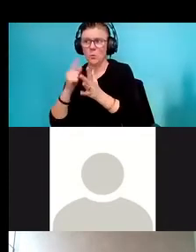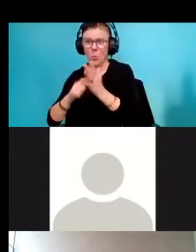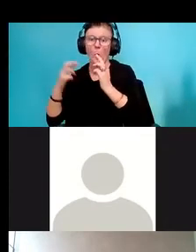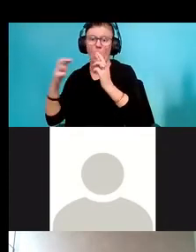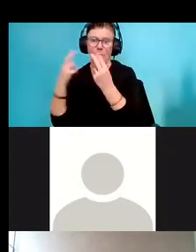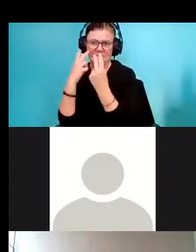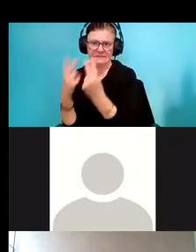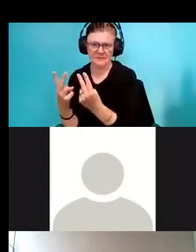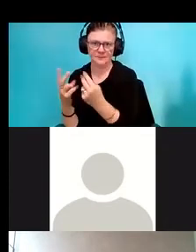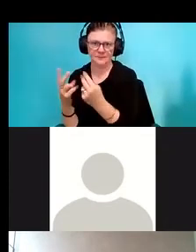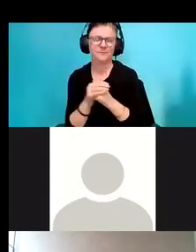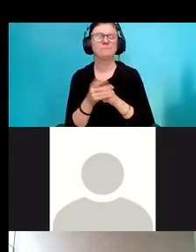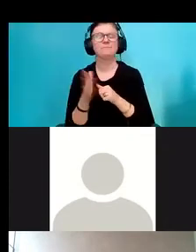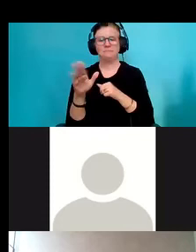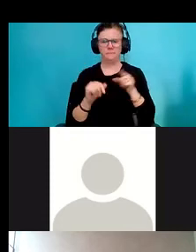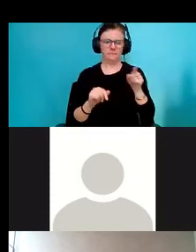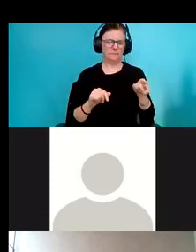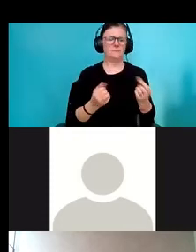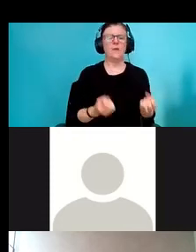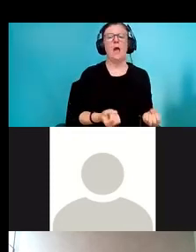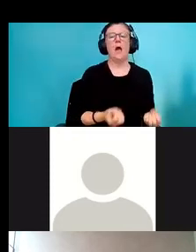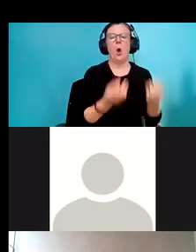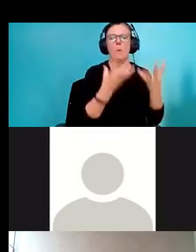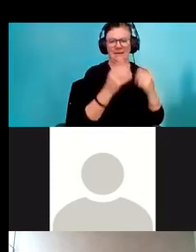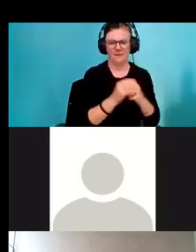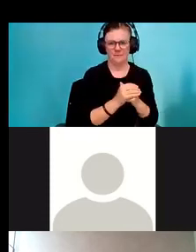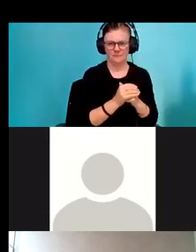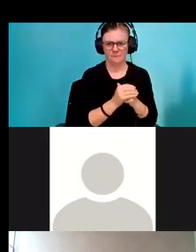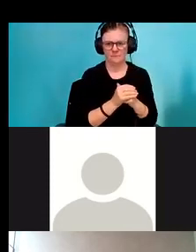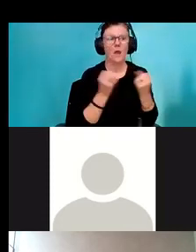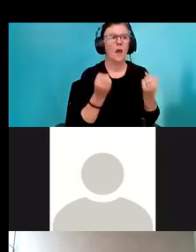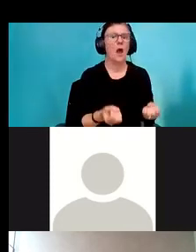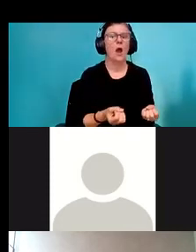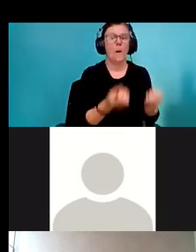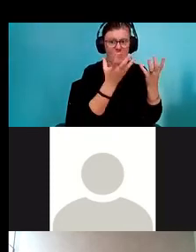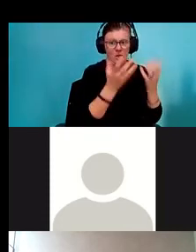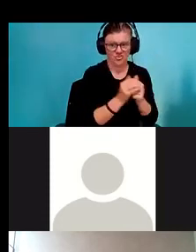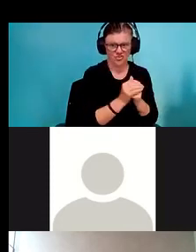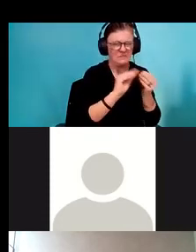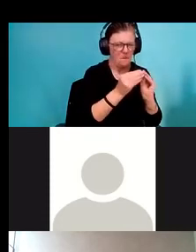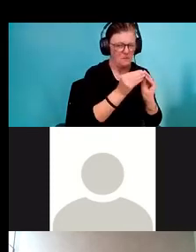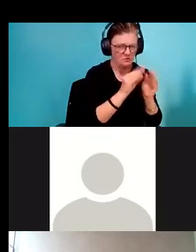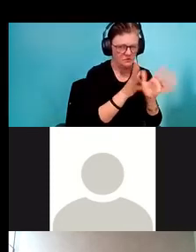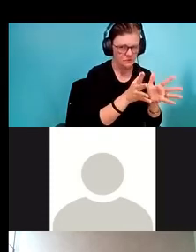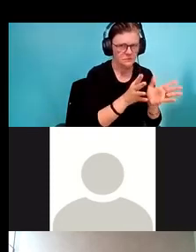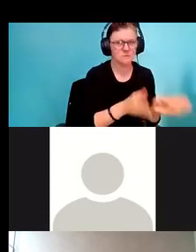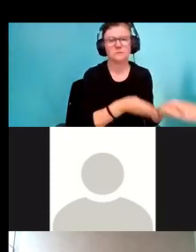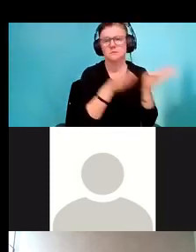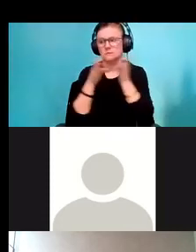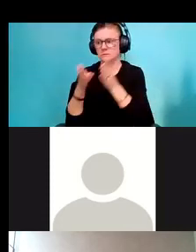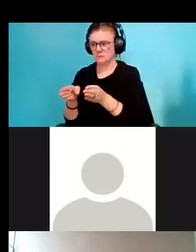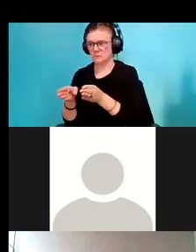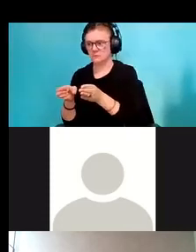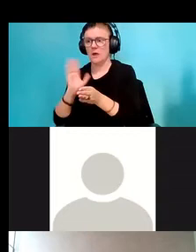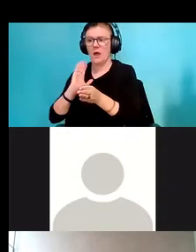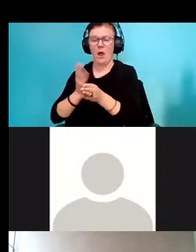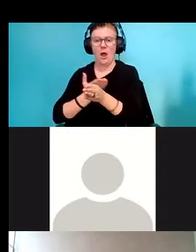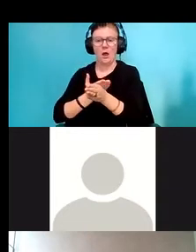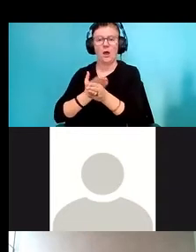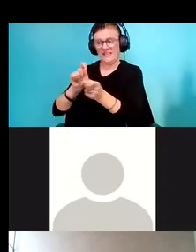outputs are how many or how much, and outcomes are the changes you are observing in your field,